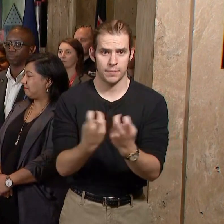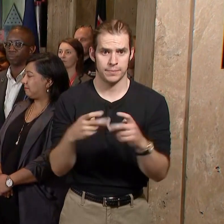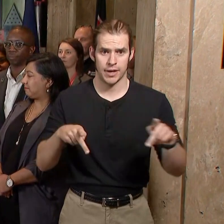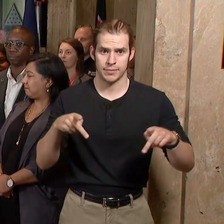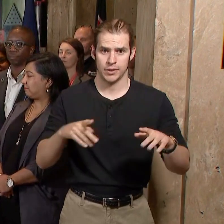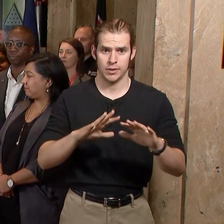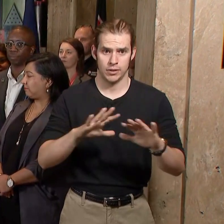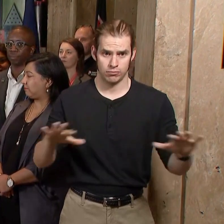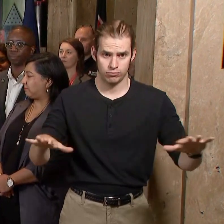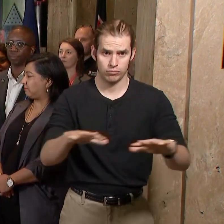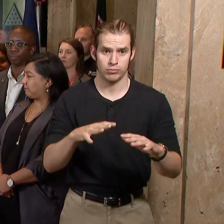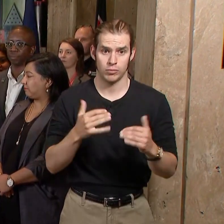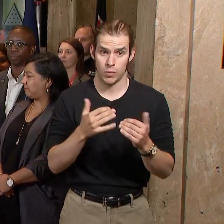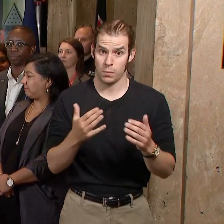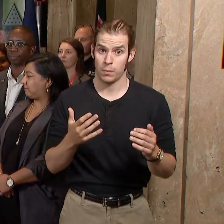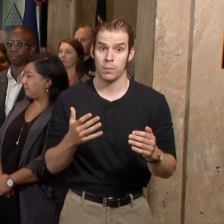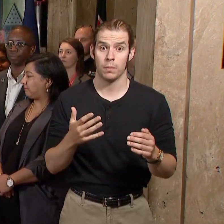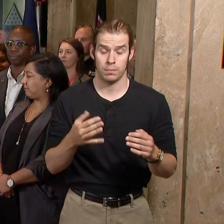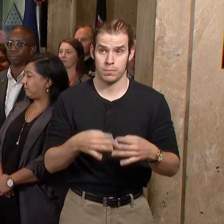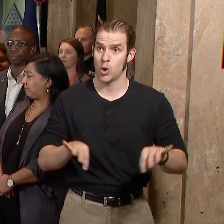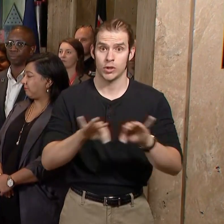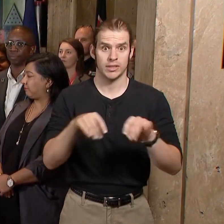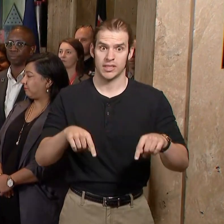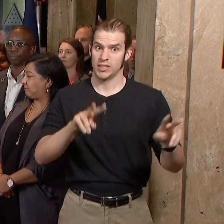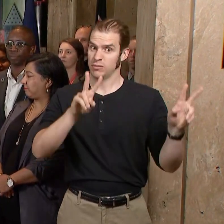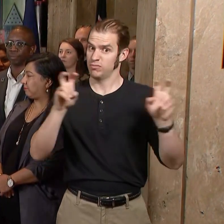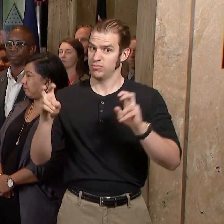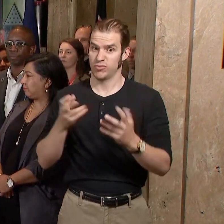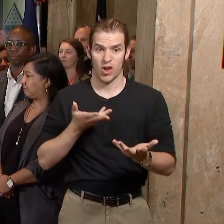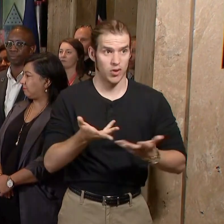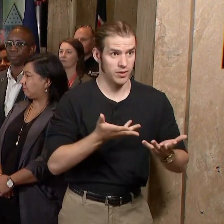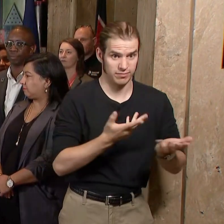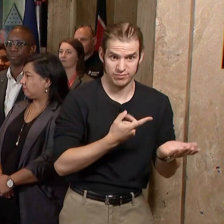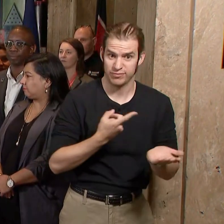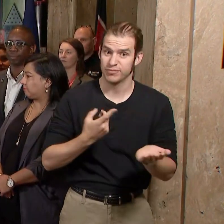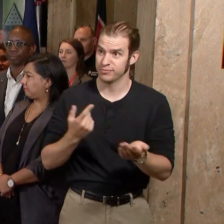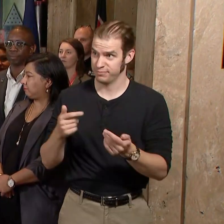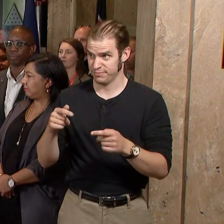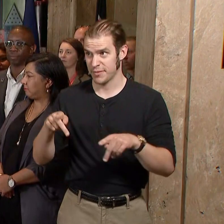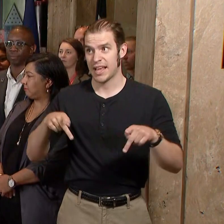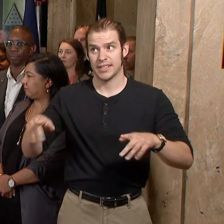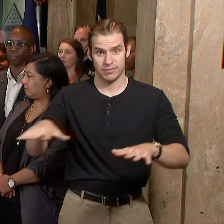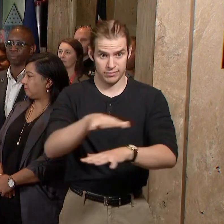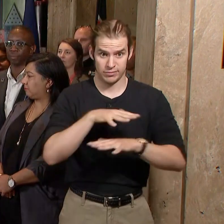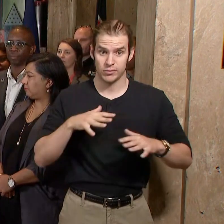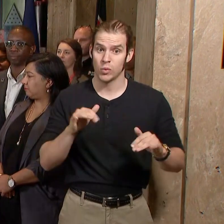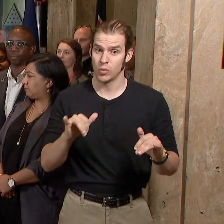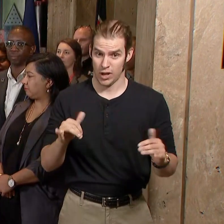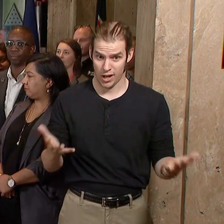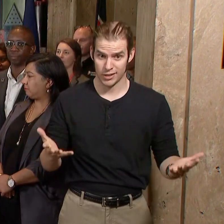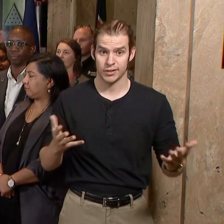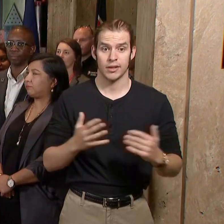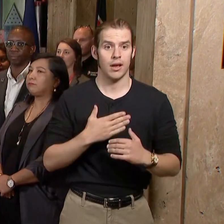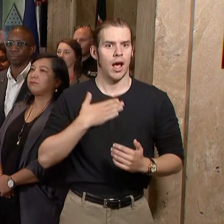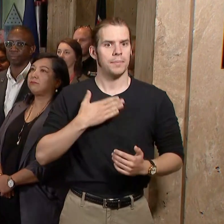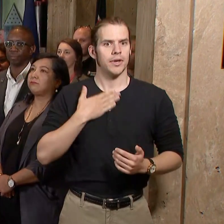with their constituents on the campaign trail in the City Council chambers. We're delighted to be joined by the city agencies who have been leading.